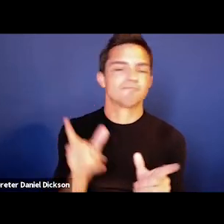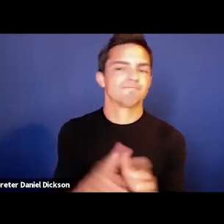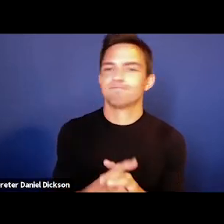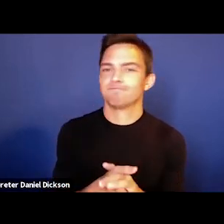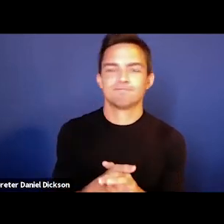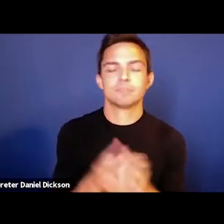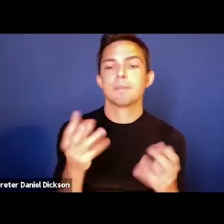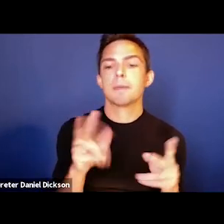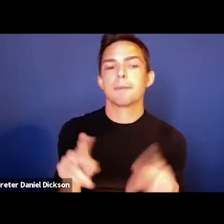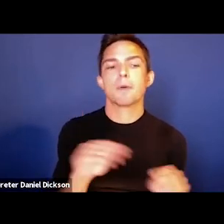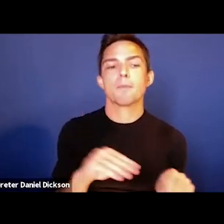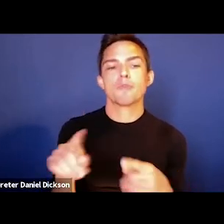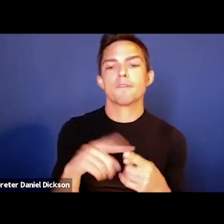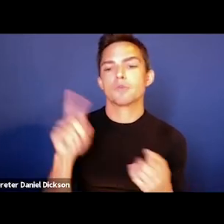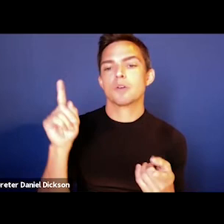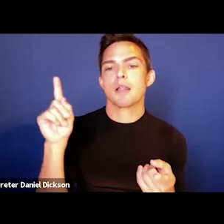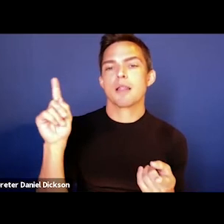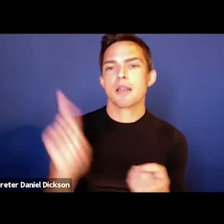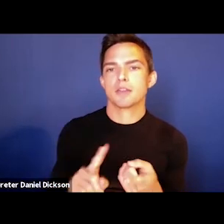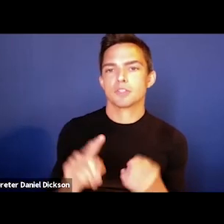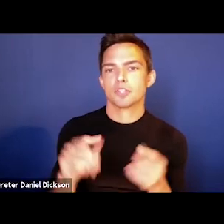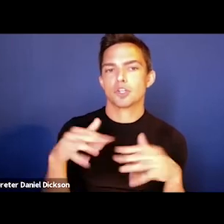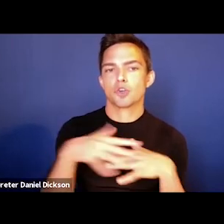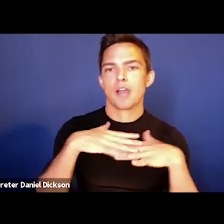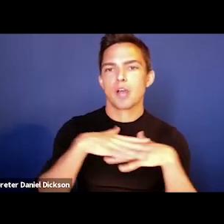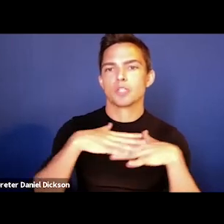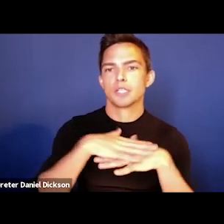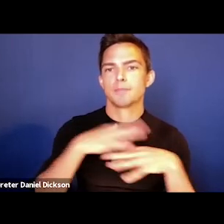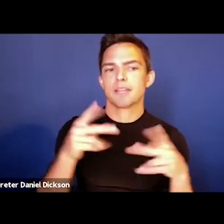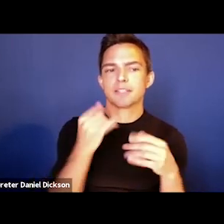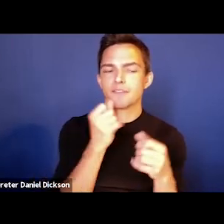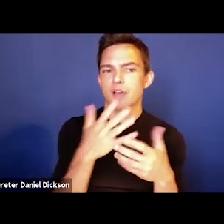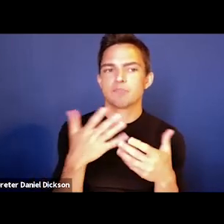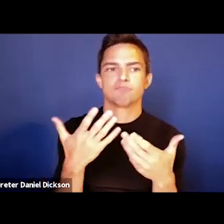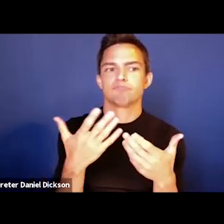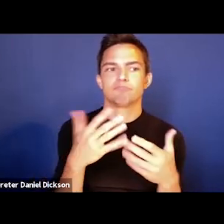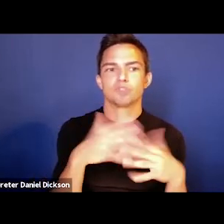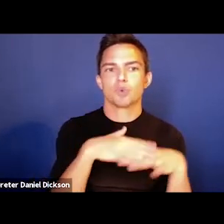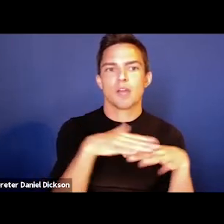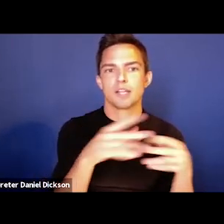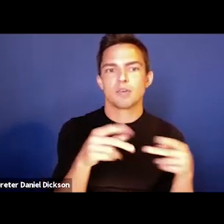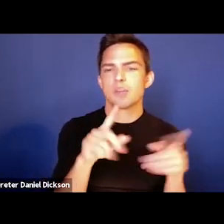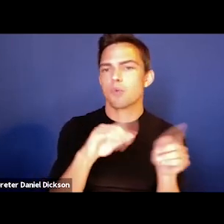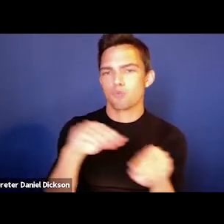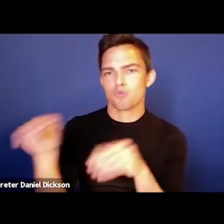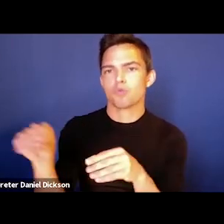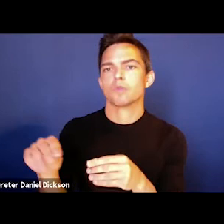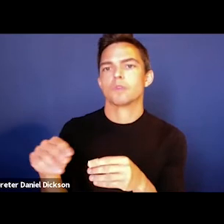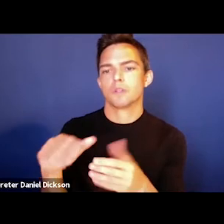move to less crowded people if they don't are less crowded locations if they don't emphasize